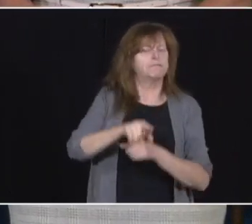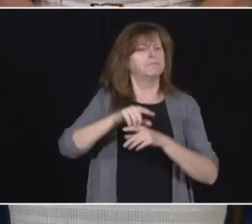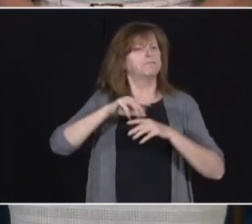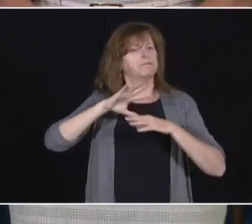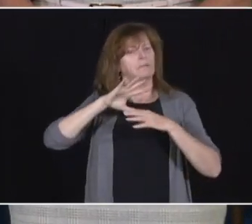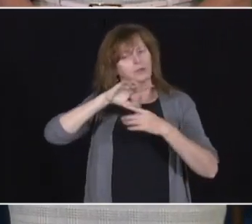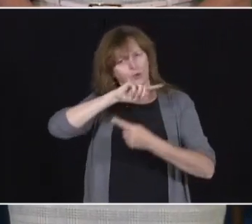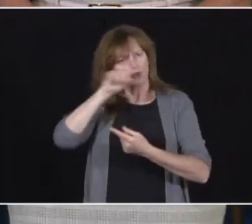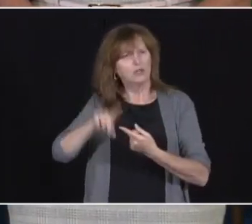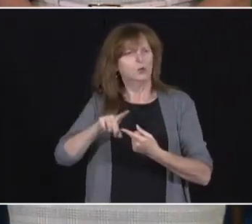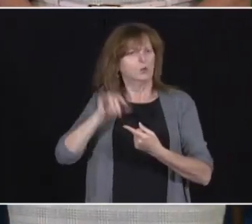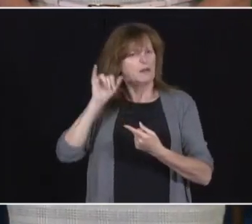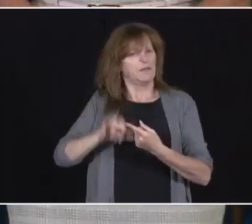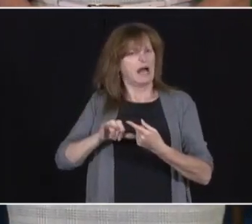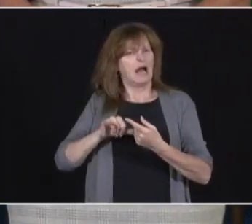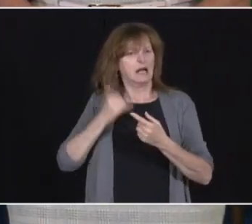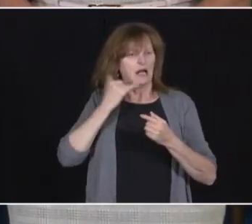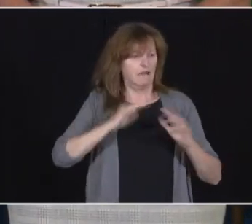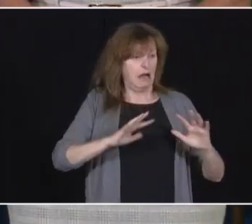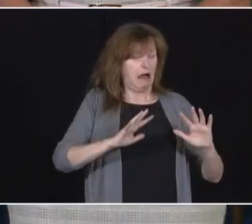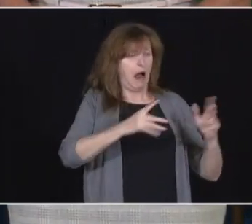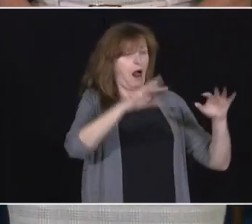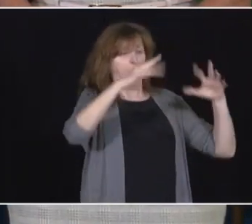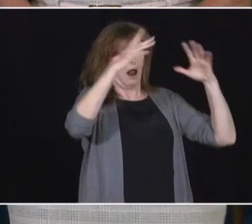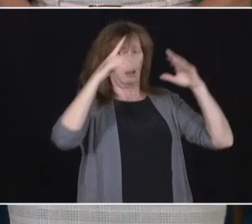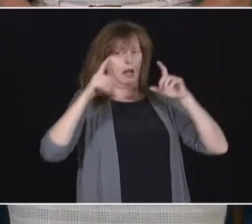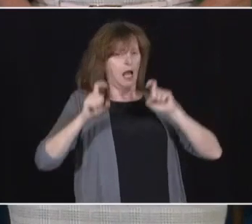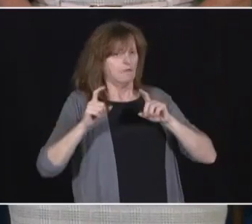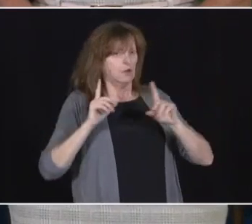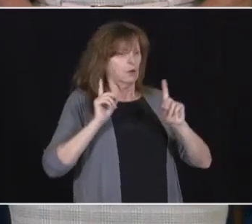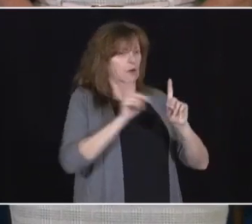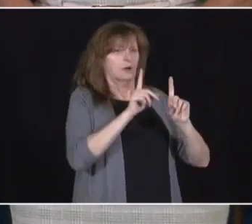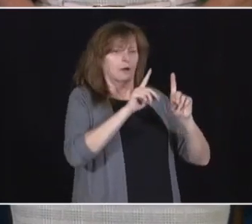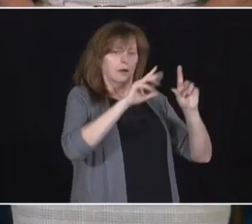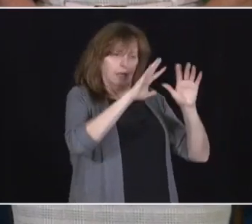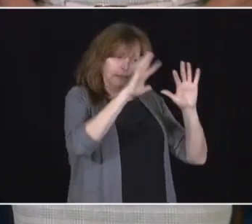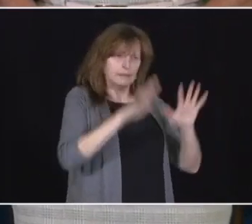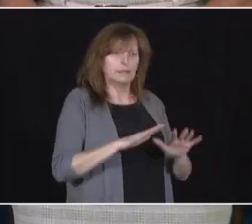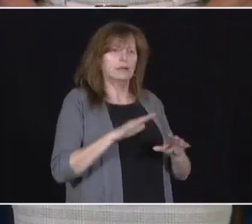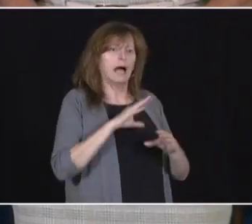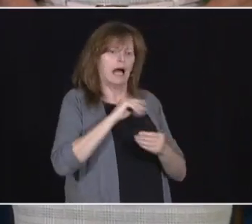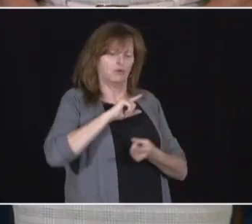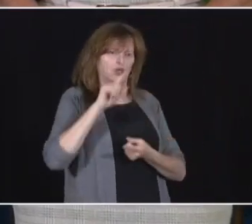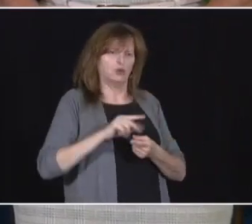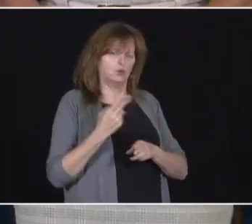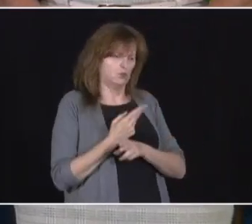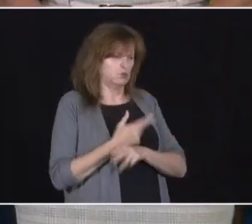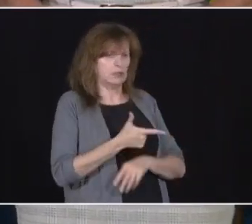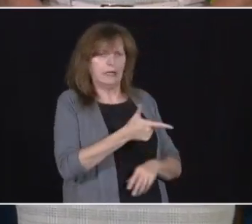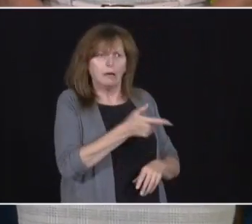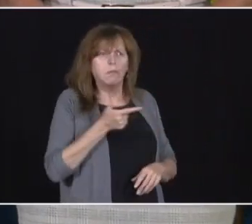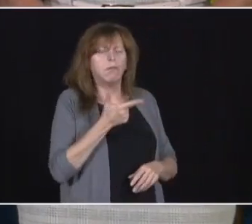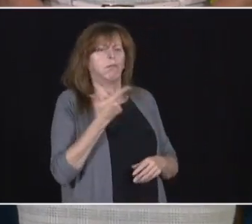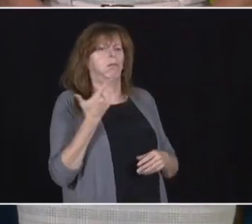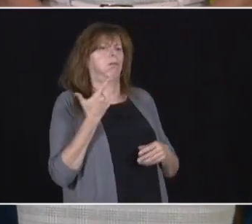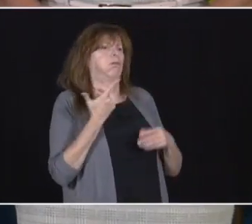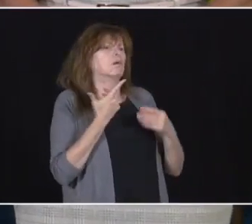One of those is to review the police act and to review and overhaul of equipment and use of force regulations into emphasize the escalation.